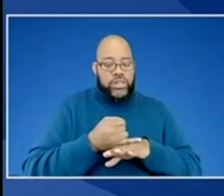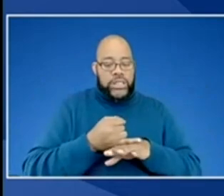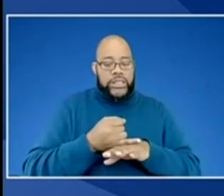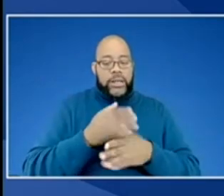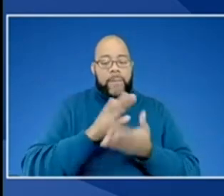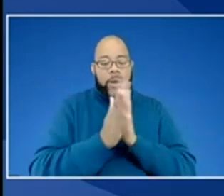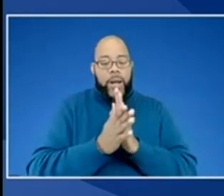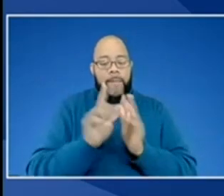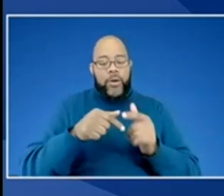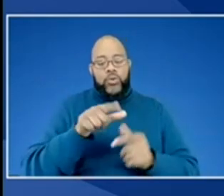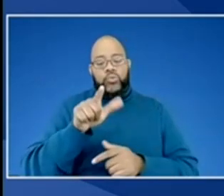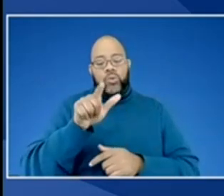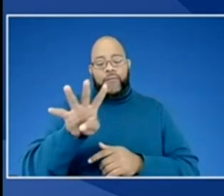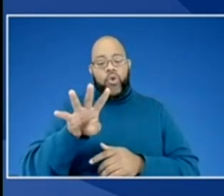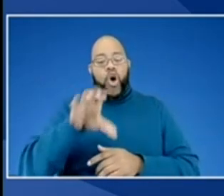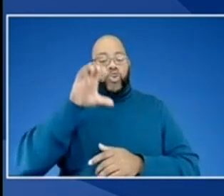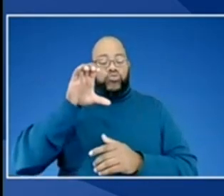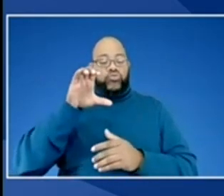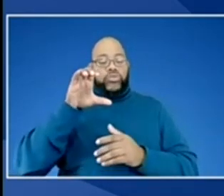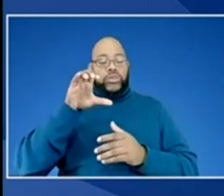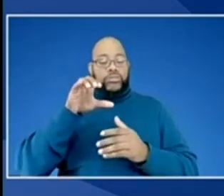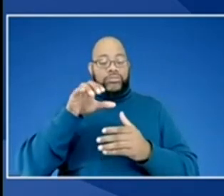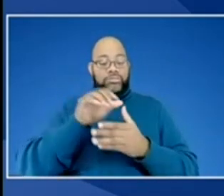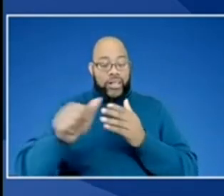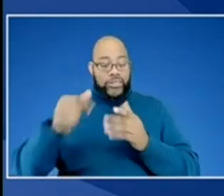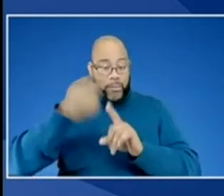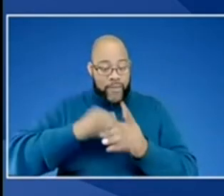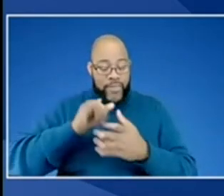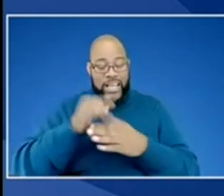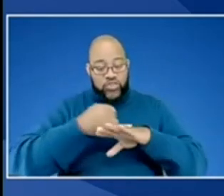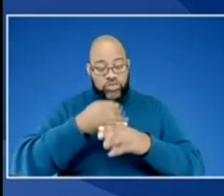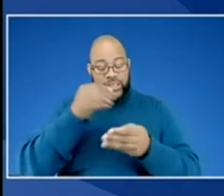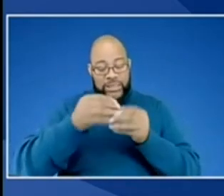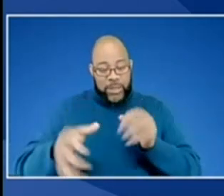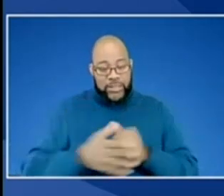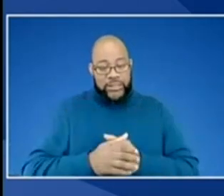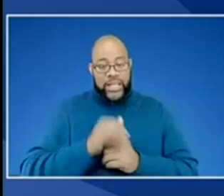2,400 bucks a month. That's interest expense, not interest in